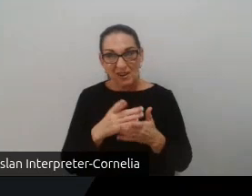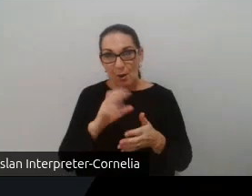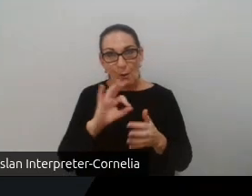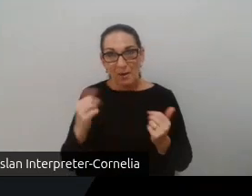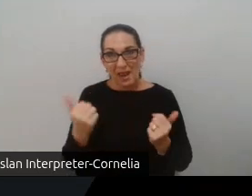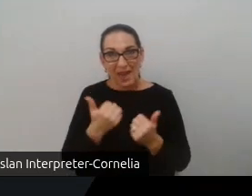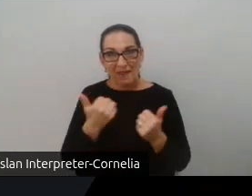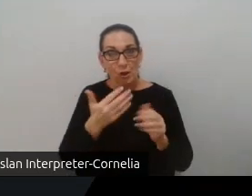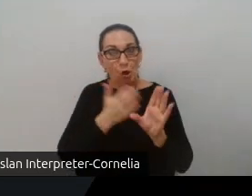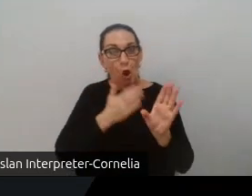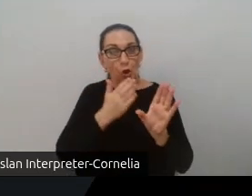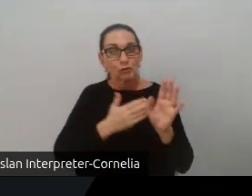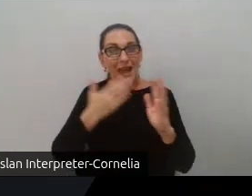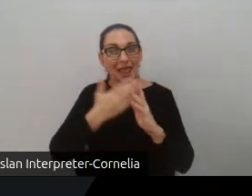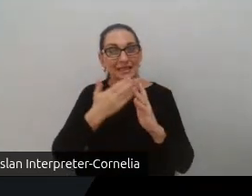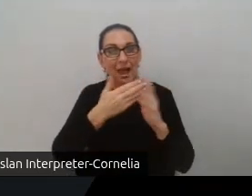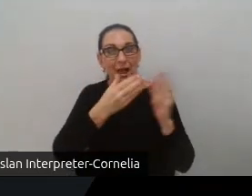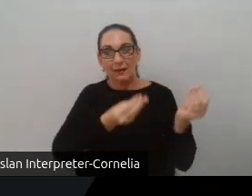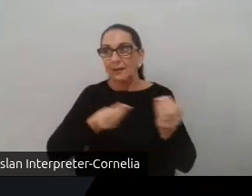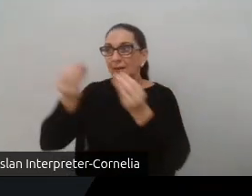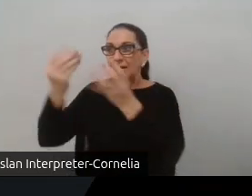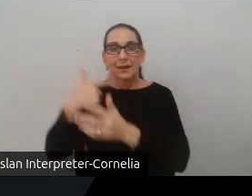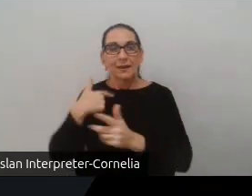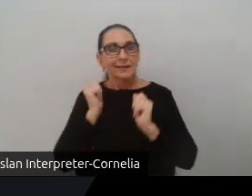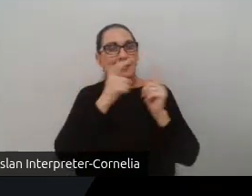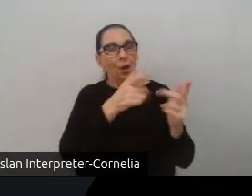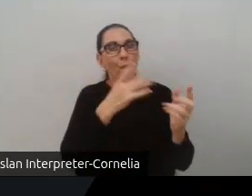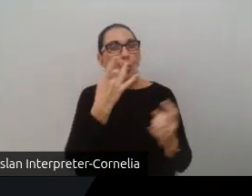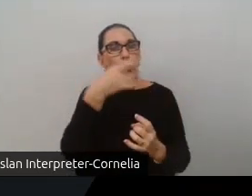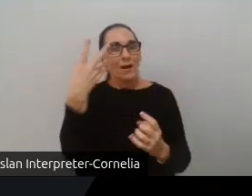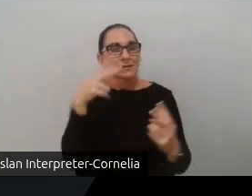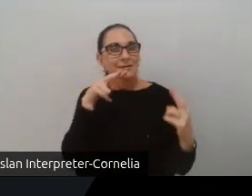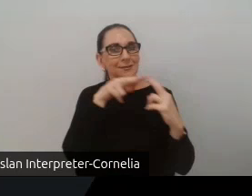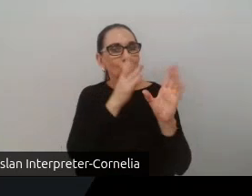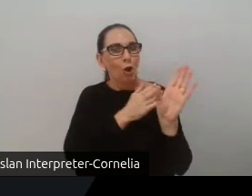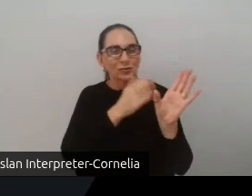psychologist saying you attended one he attended one session with me. One session here and there